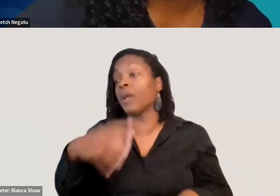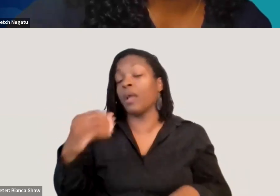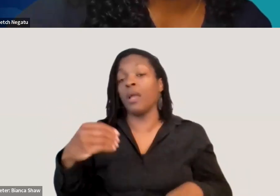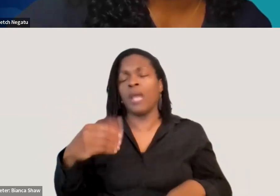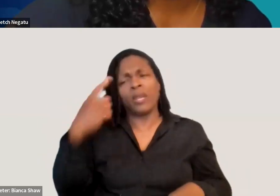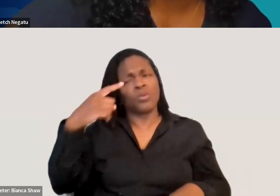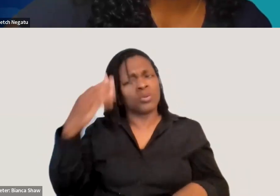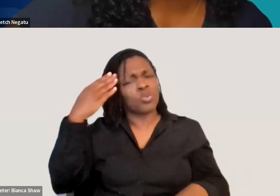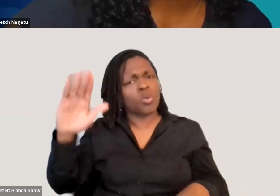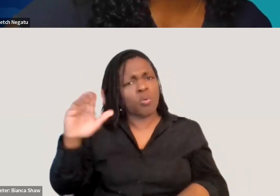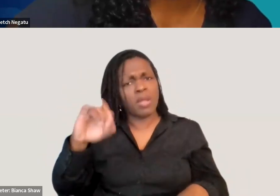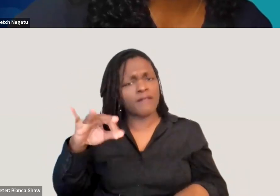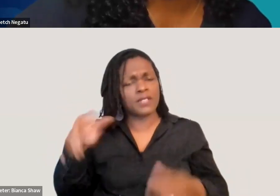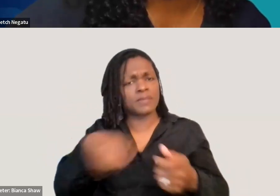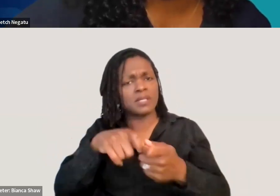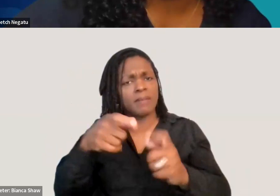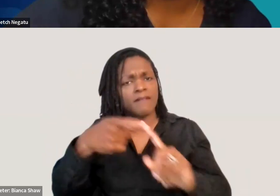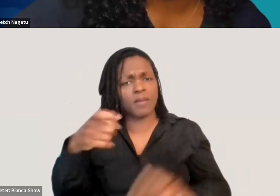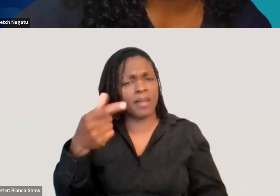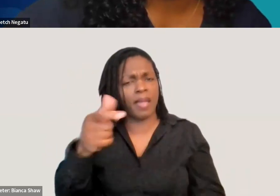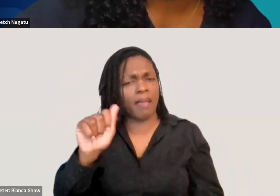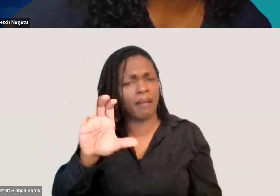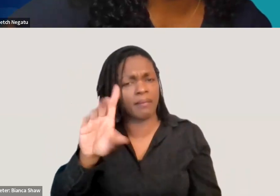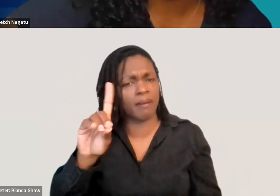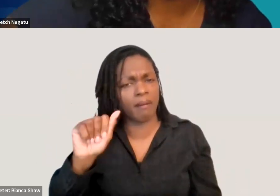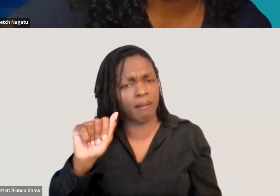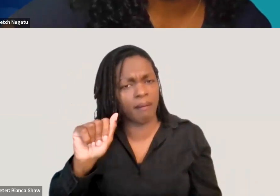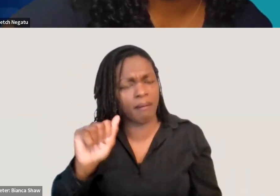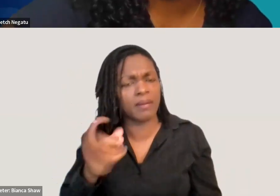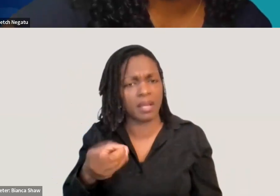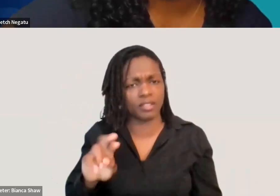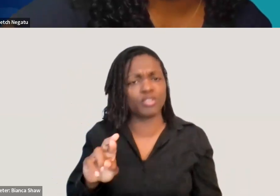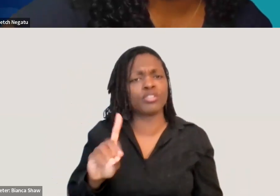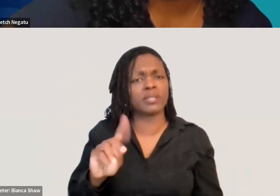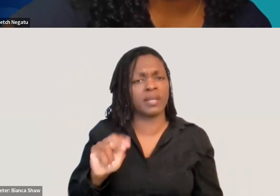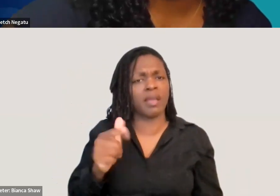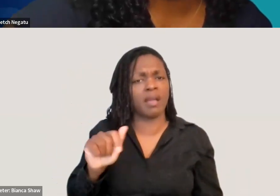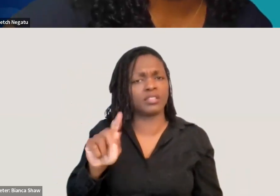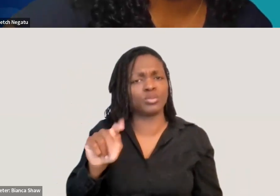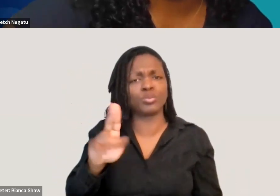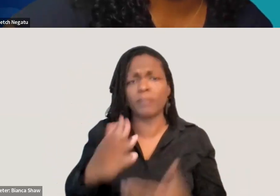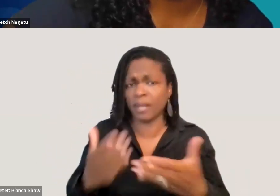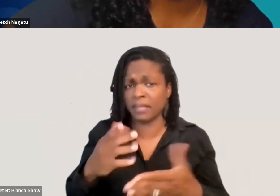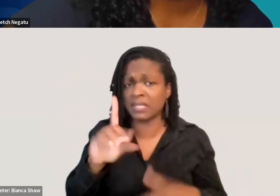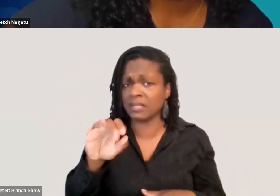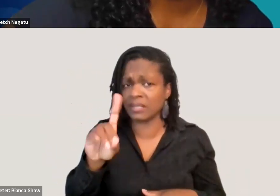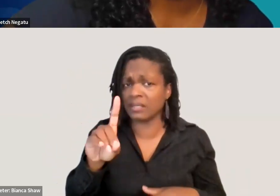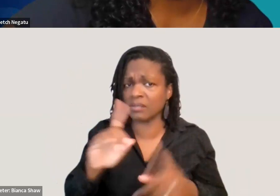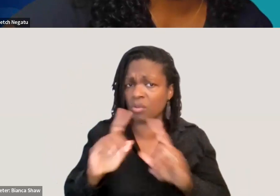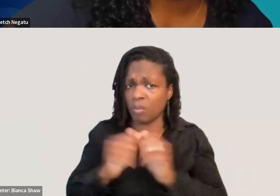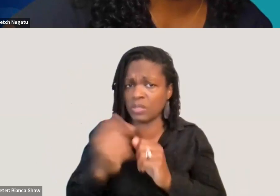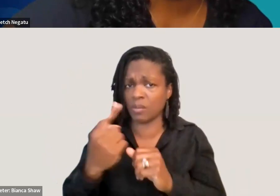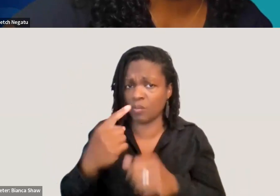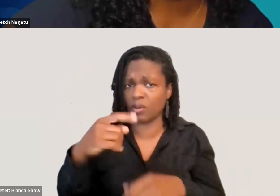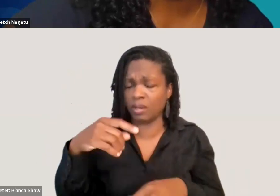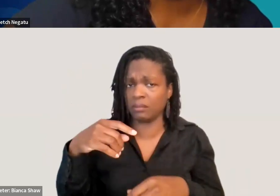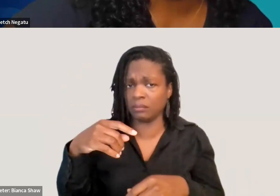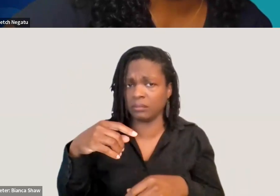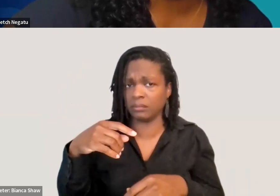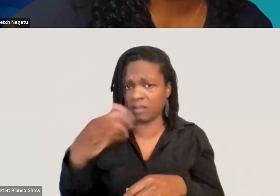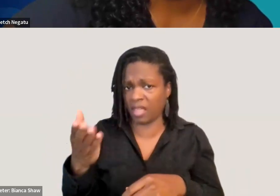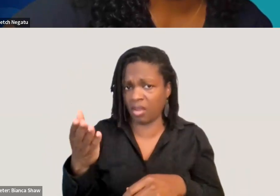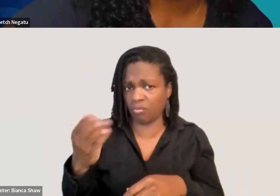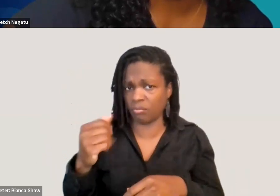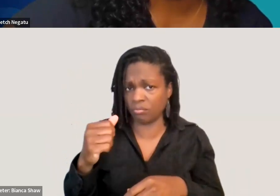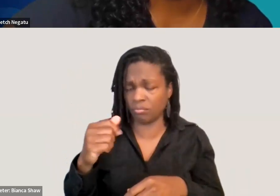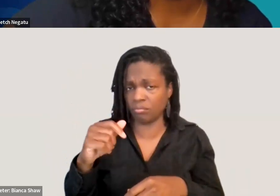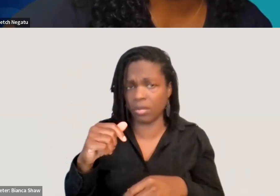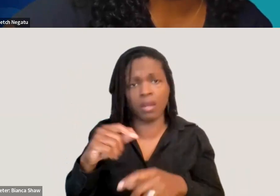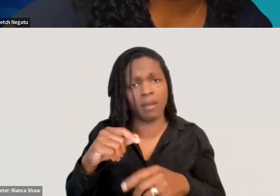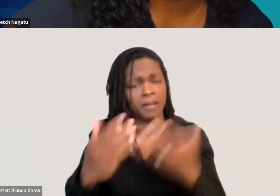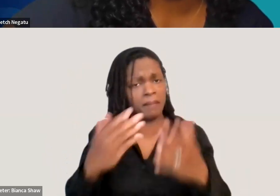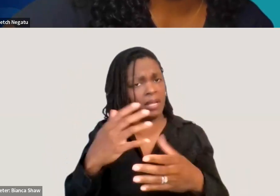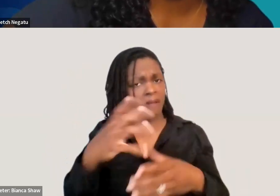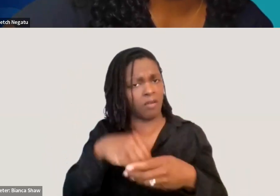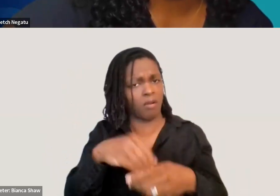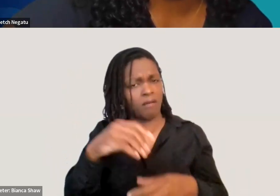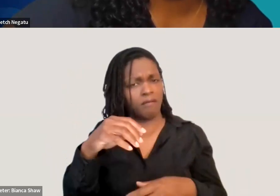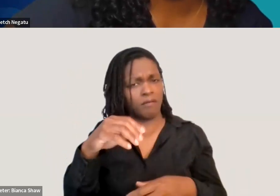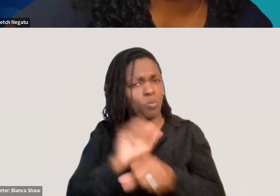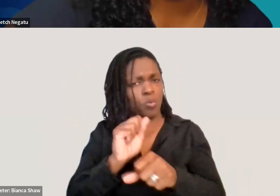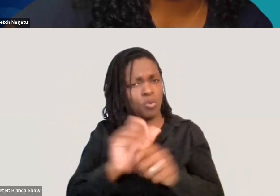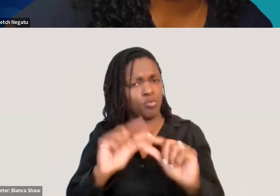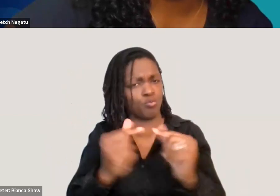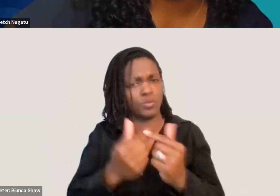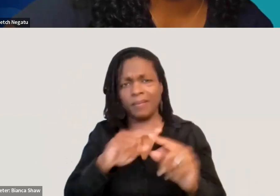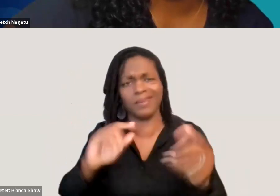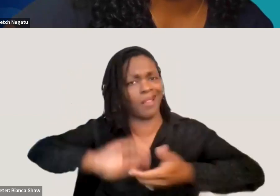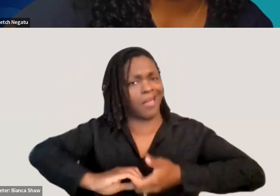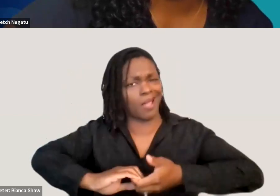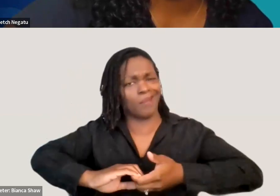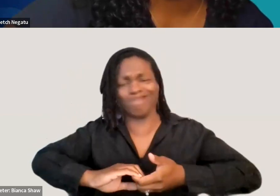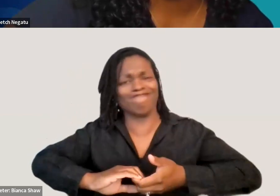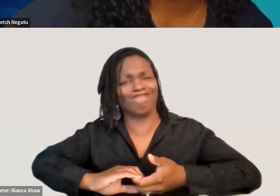Spoken to anyone in particular from Dr. Nagatu may have, but, or they may, we may have someone involved in the work rooms, but we haven't done any collaboration with them.